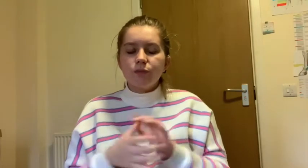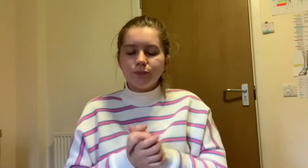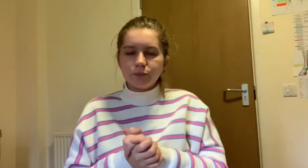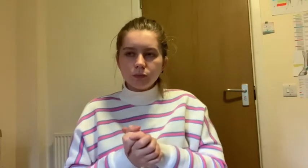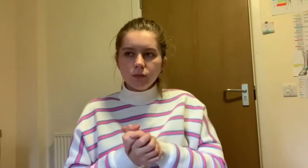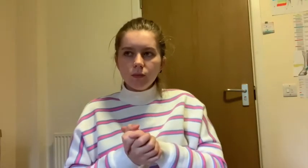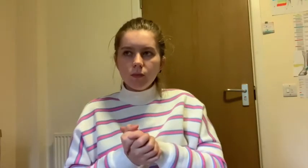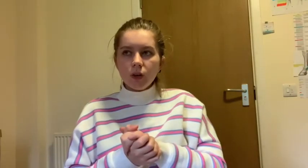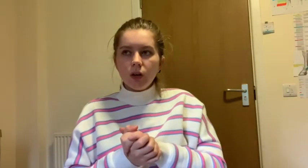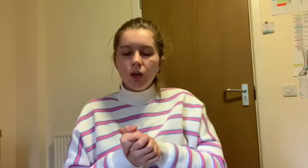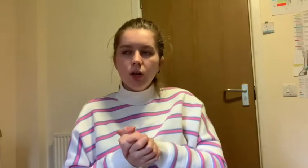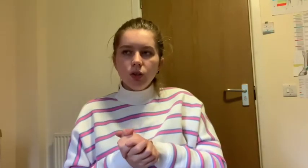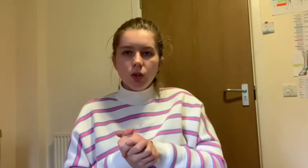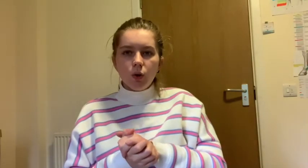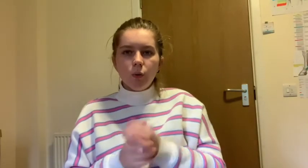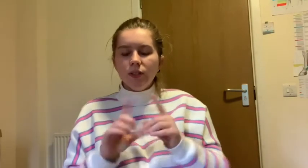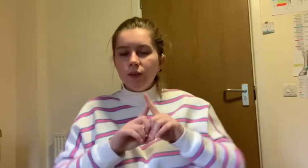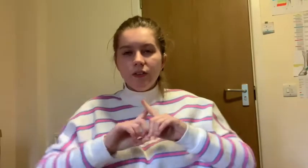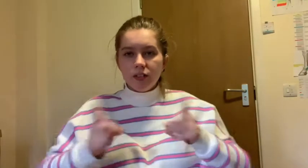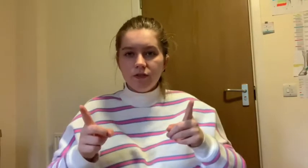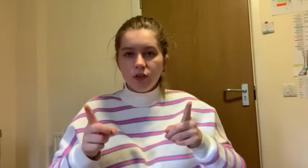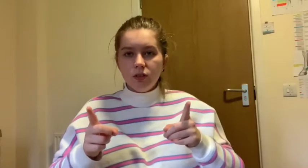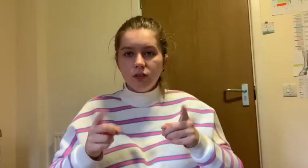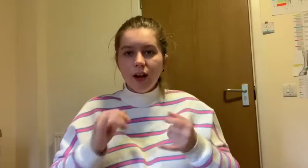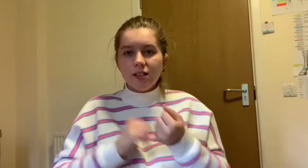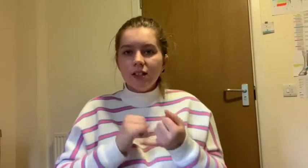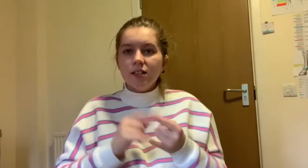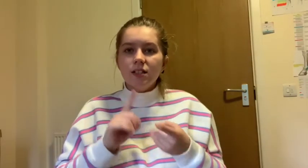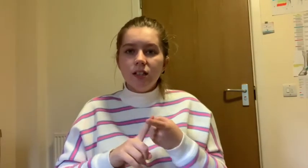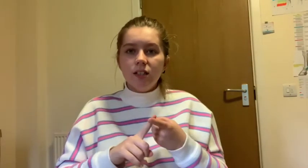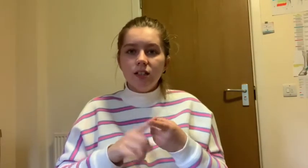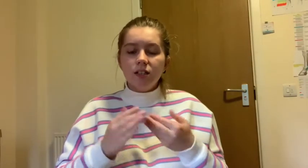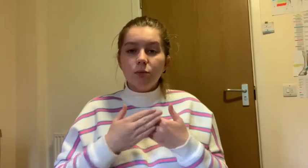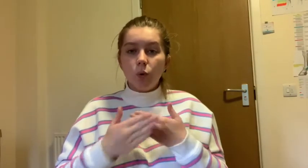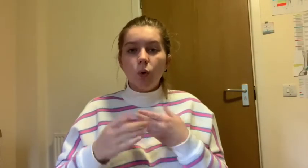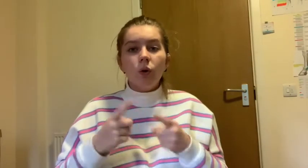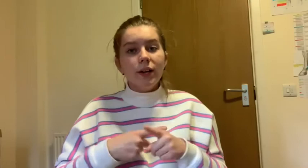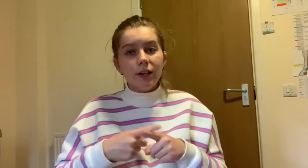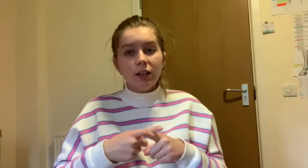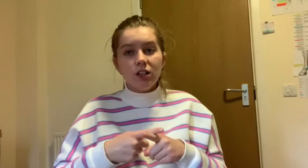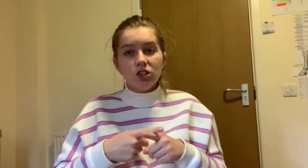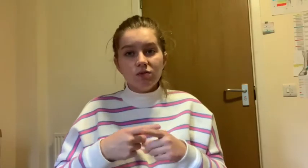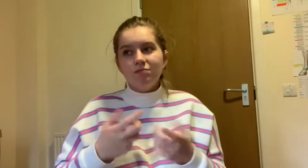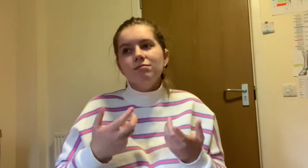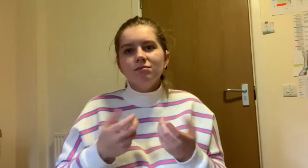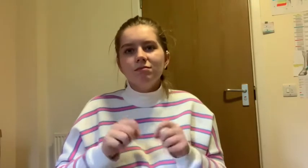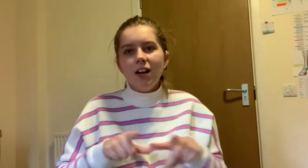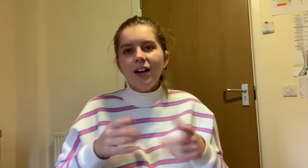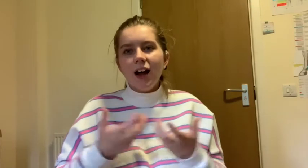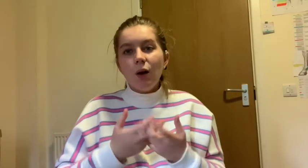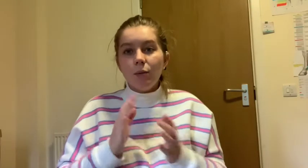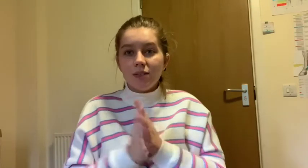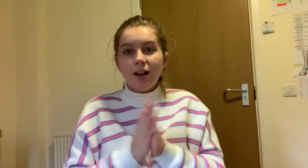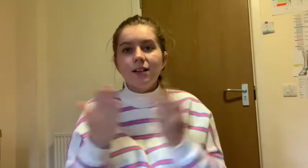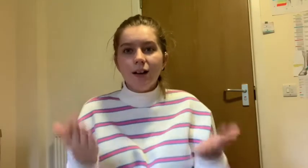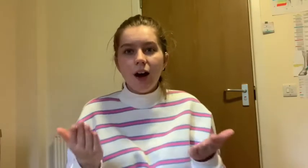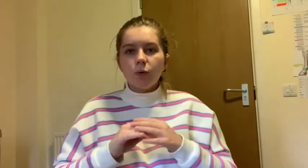It's very different SSE is more English like how I'm signing now.